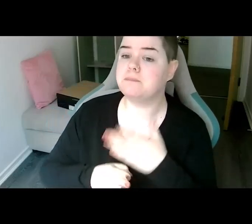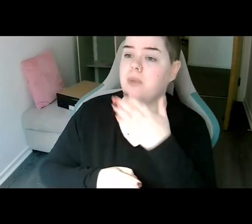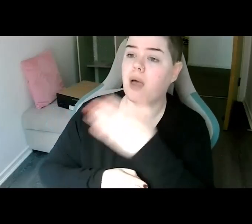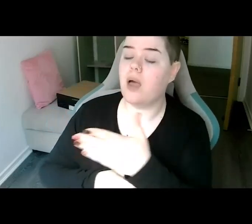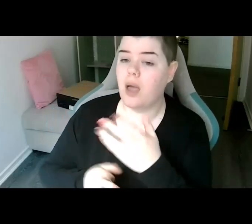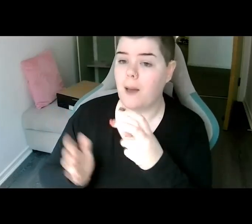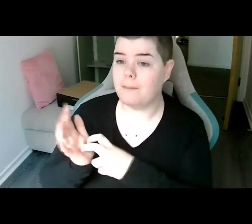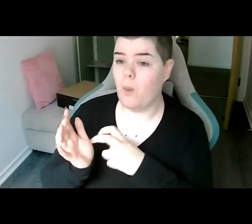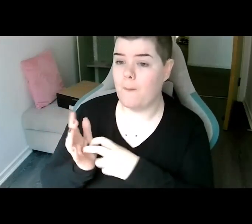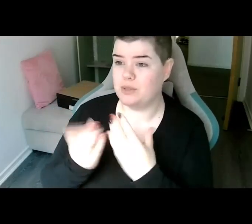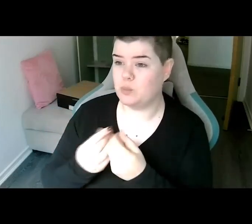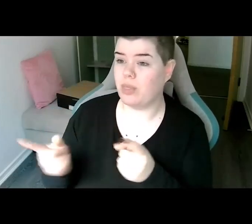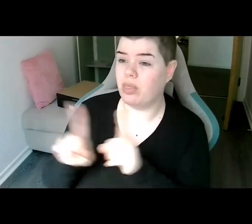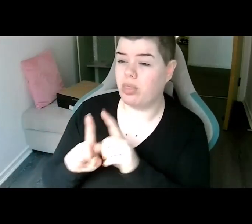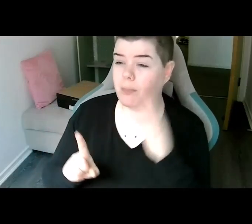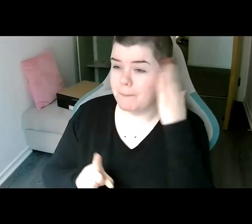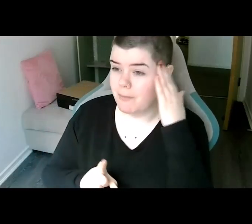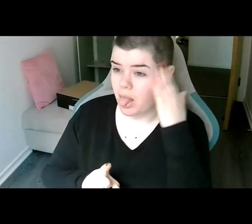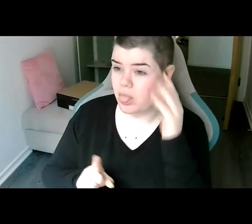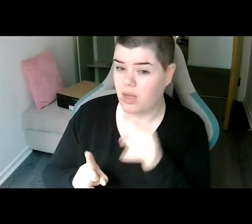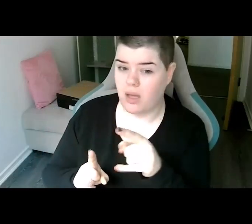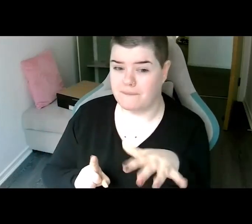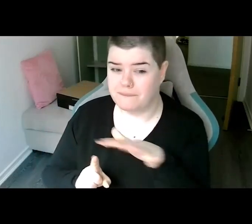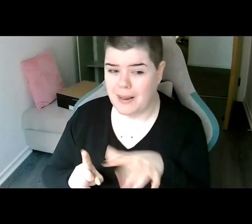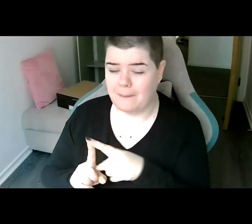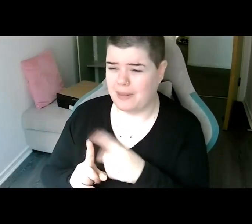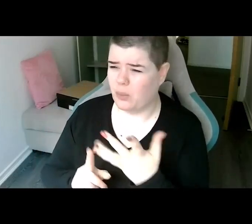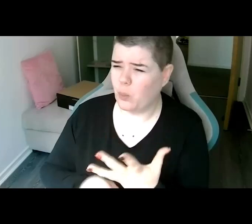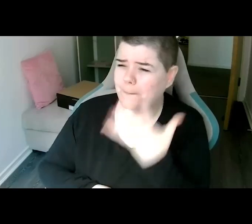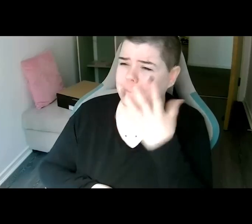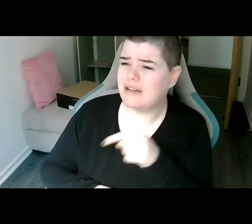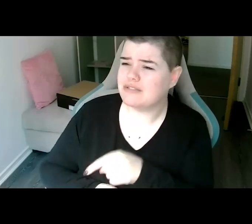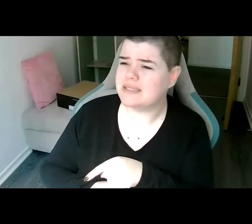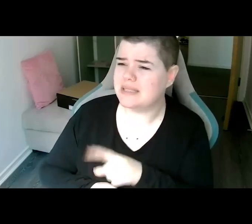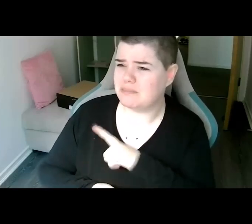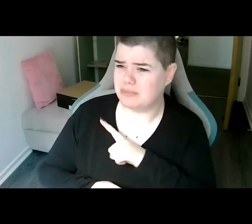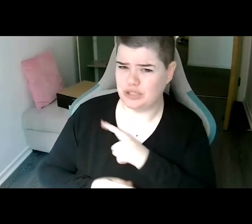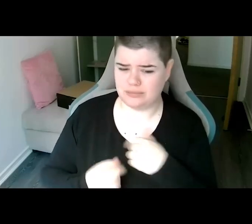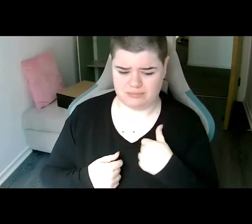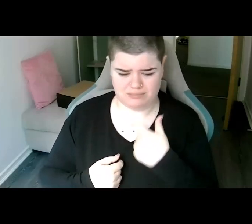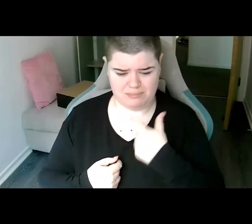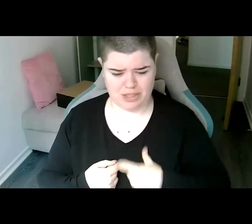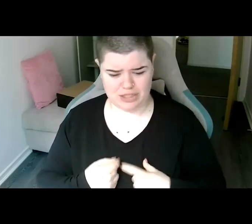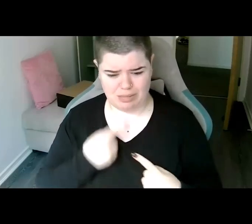independence and dignity go? Another talks about having to take her mother and other family members,